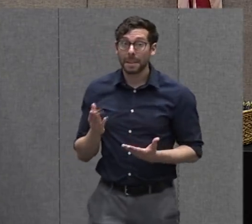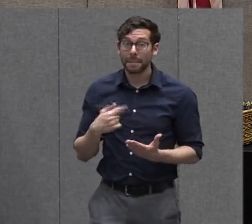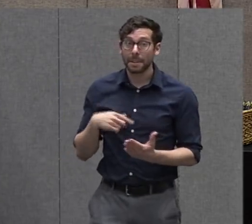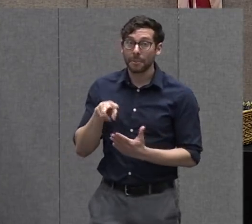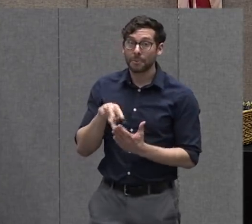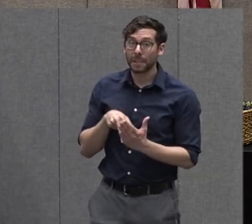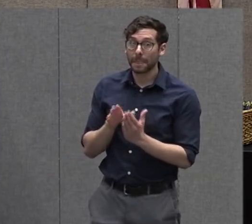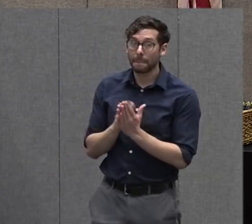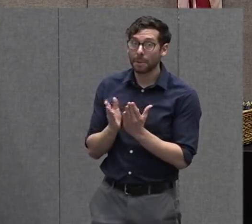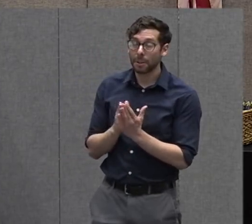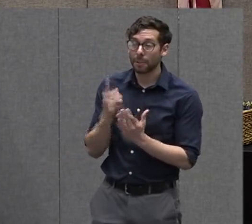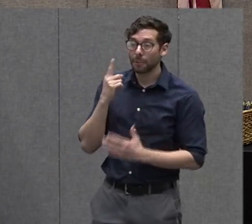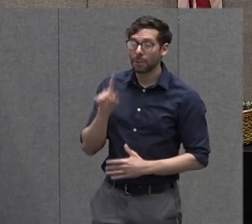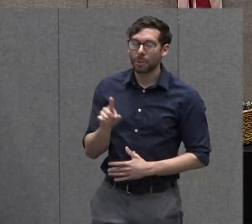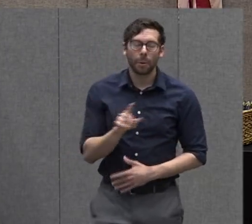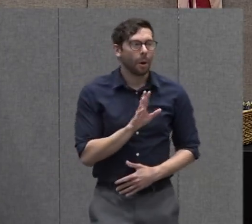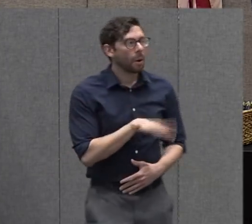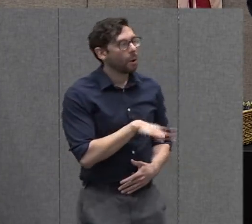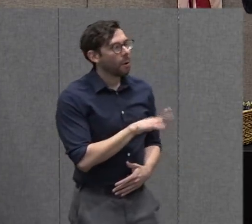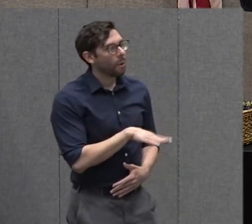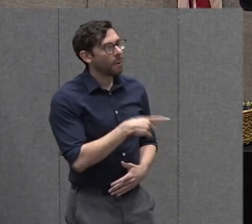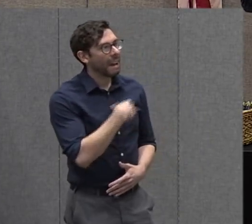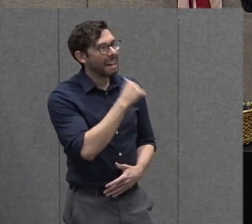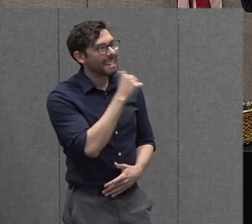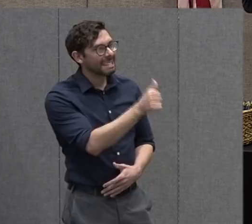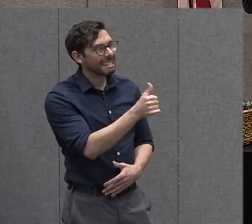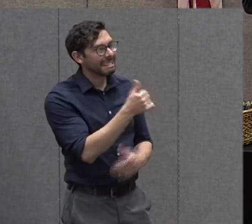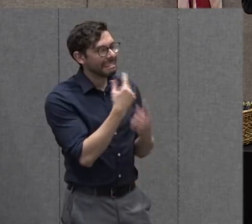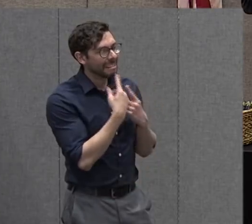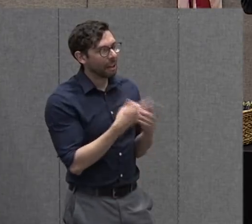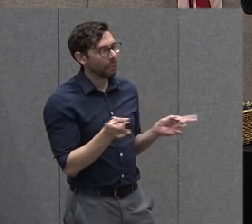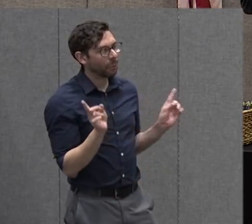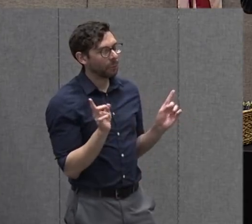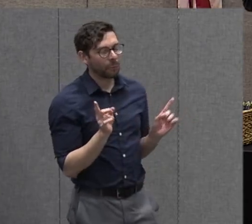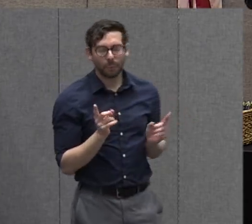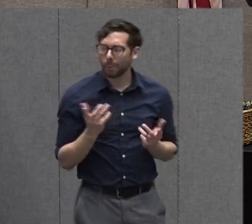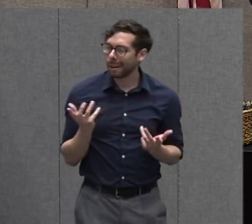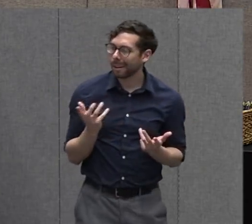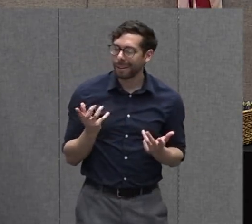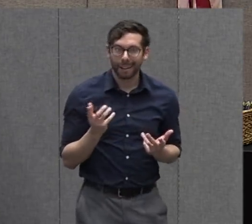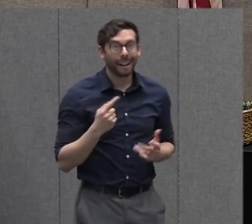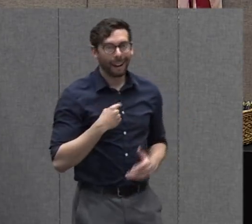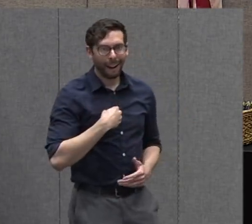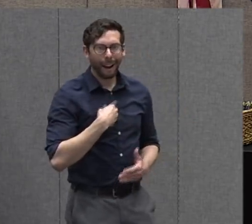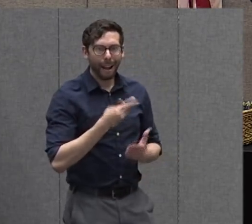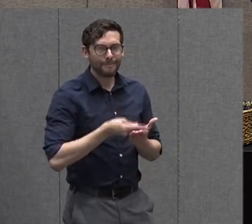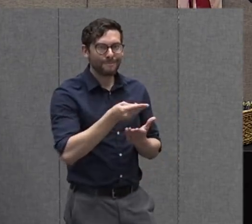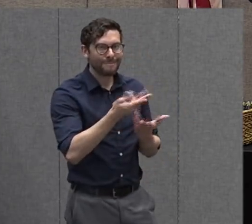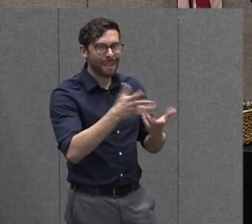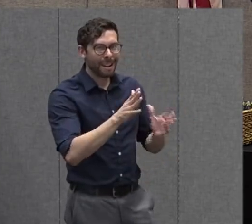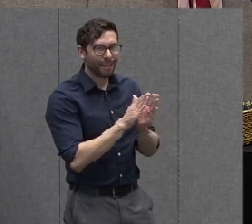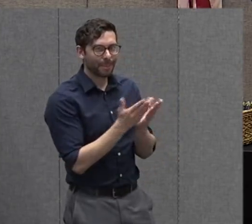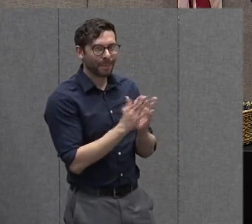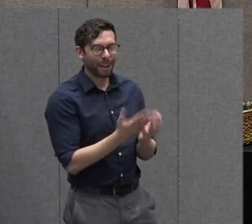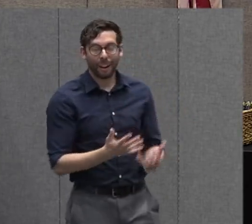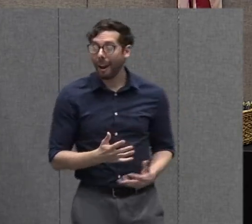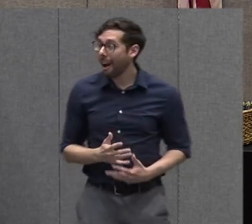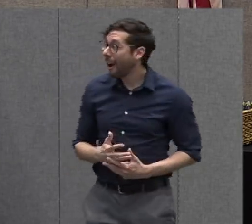[Mr. R] I didn't tell you. [Miss Martindale] What didn't you tell me? [Mr. R] I went out and bought the book. [Miss Martindale] [Mr. R] Yeah. [Miss Martindale] Makes me so happy. [ Mr. R] This blew me away.